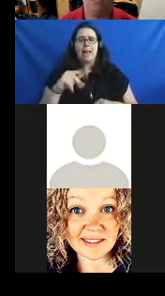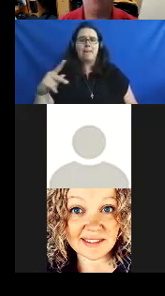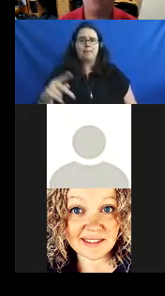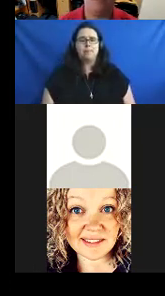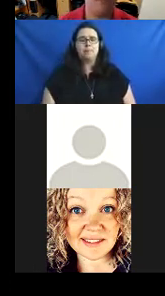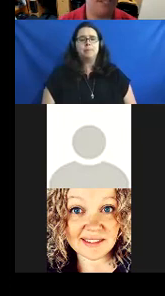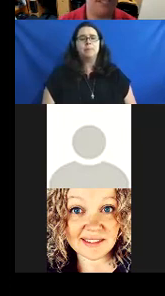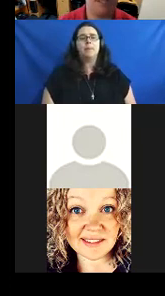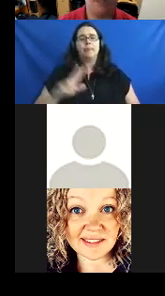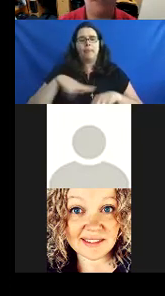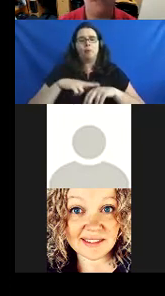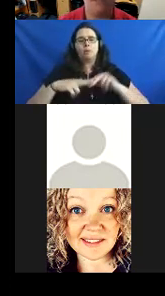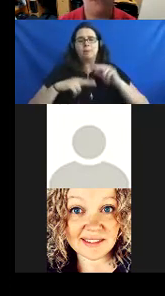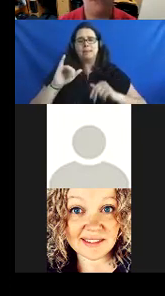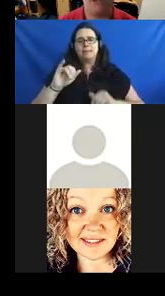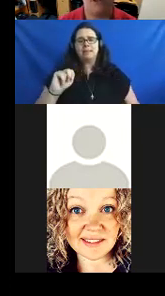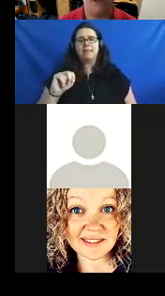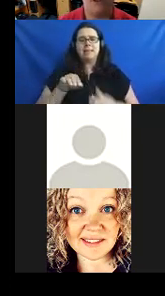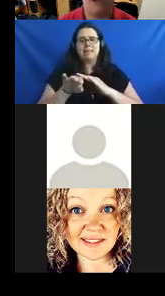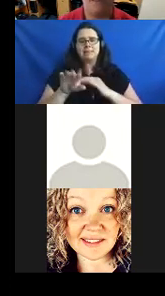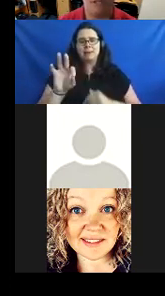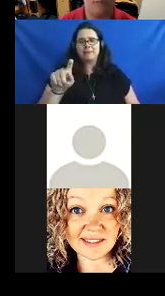BUILT-IN ACCESSIBILITY FEATURES ARE AVAILABLE,